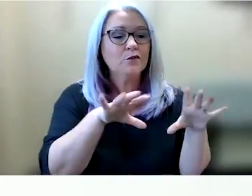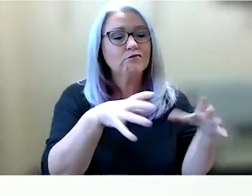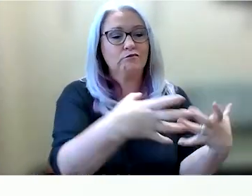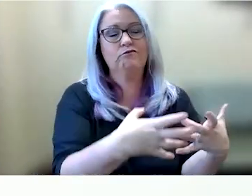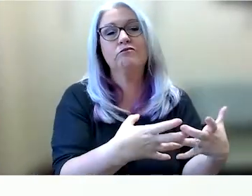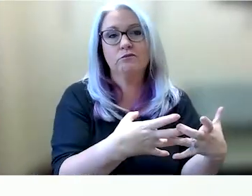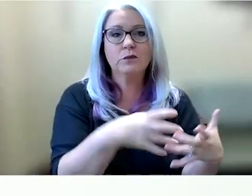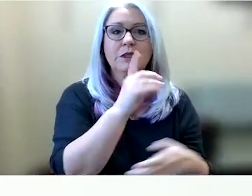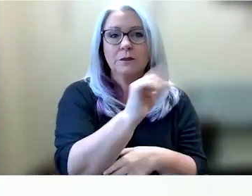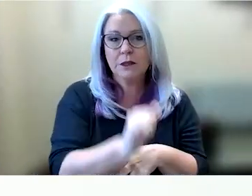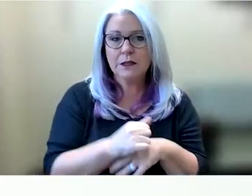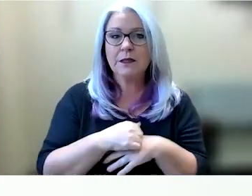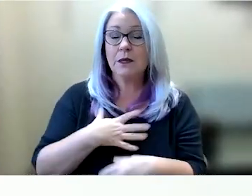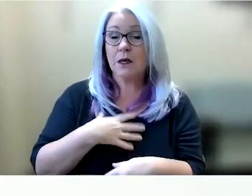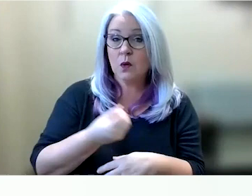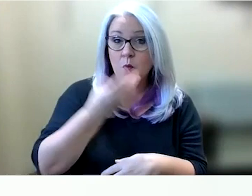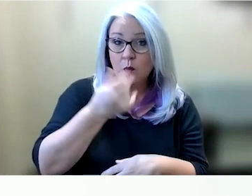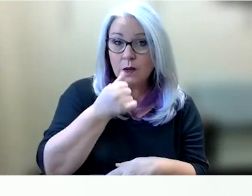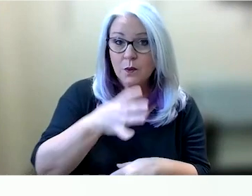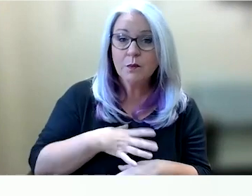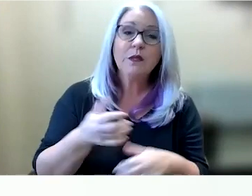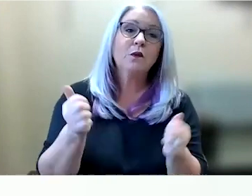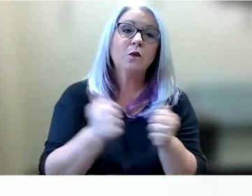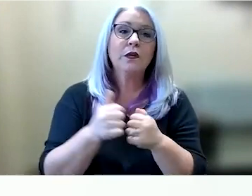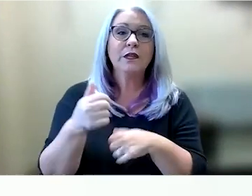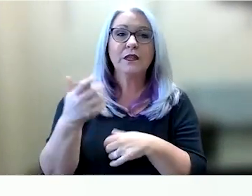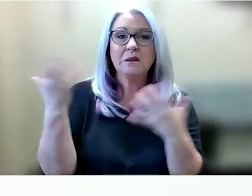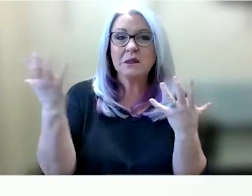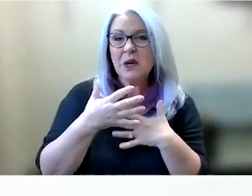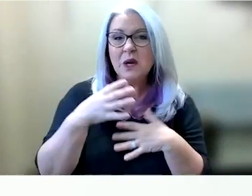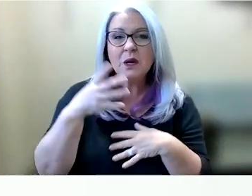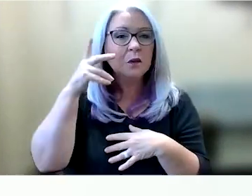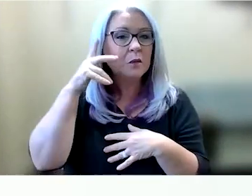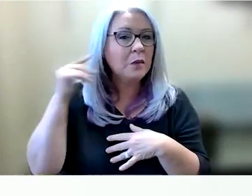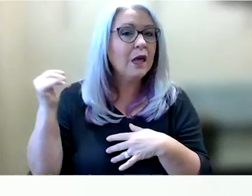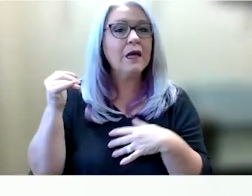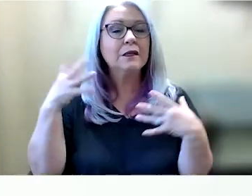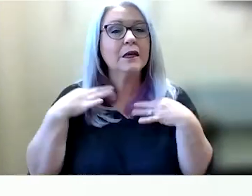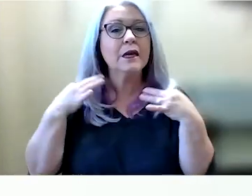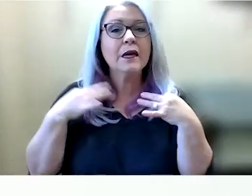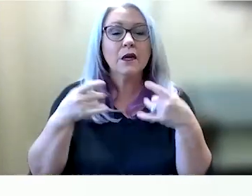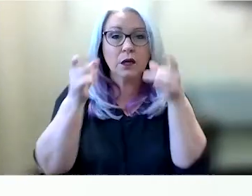contexts. I'm a white woman in my mid 30s with dark blonde hair and light colored eyes and wearing glasses and a white